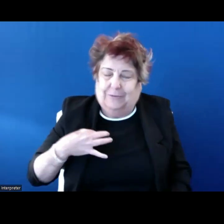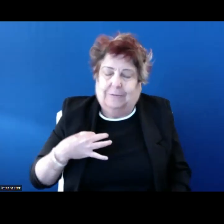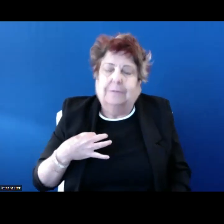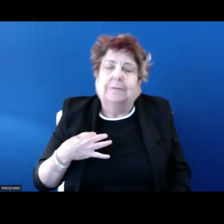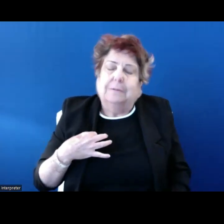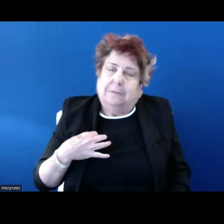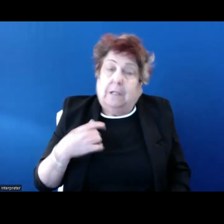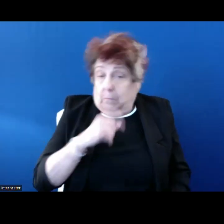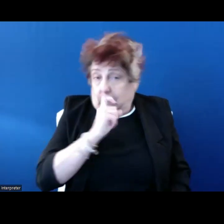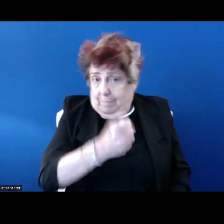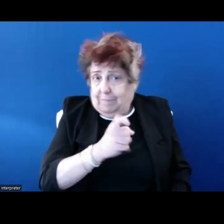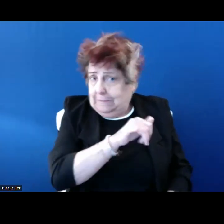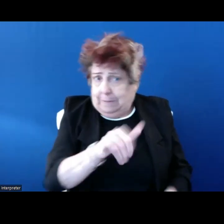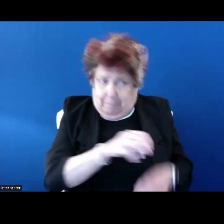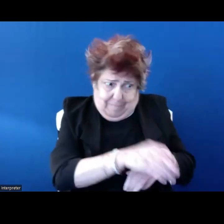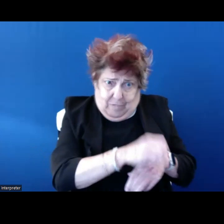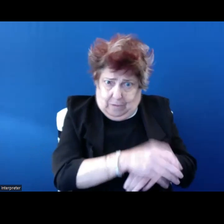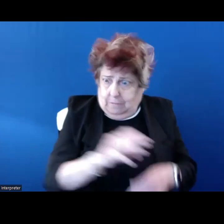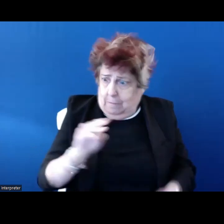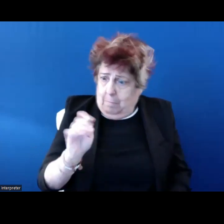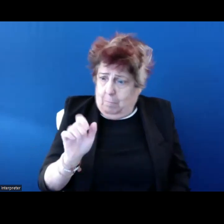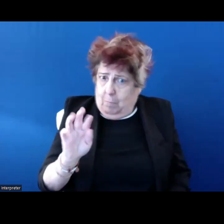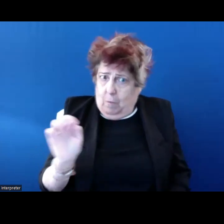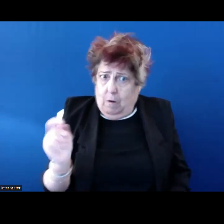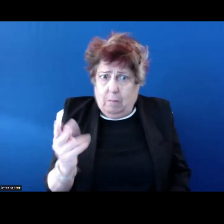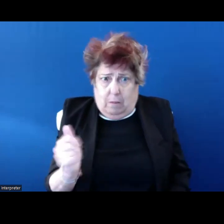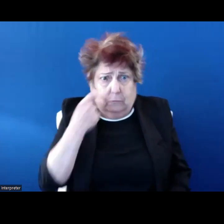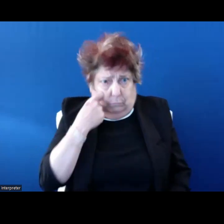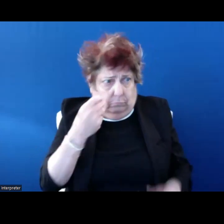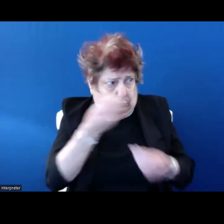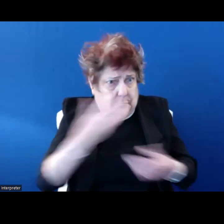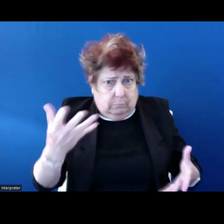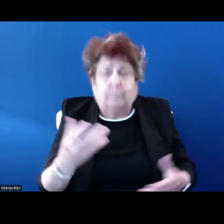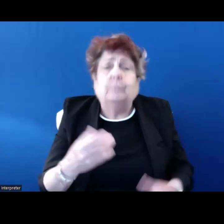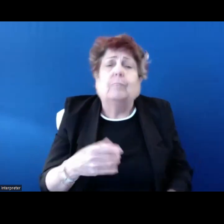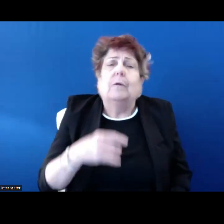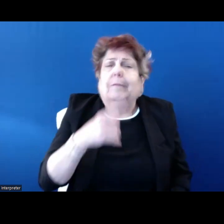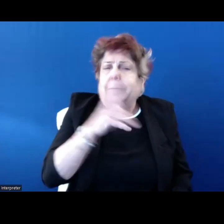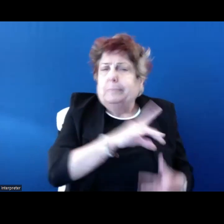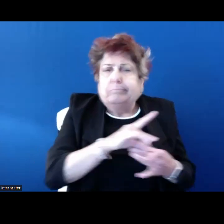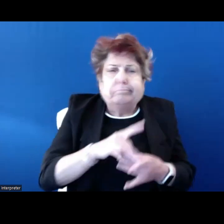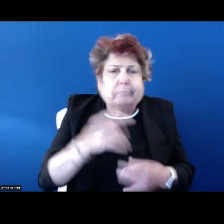that Martha just gave, and guidance related to understanding if your state is an approved